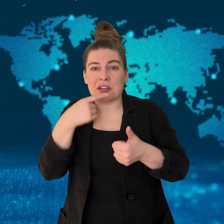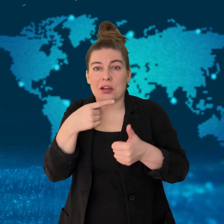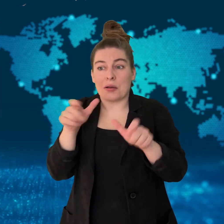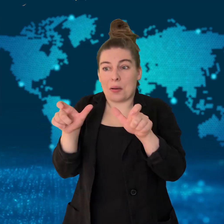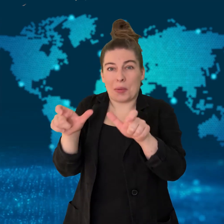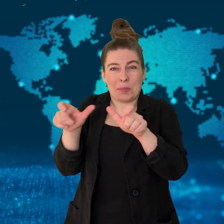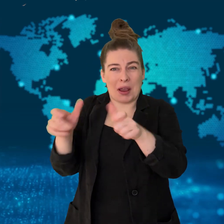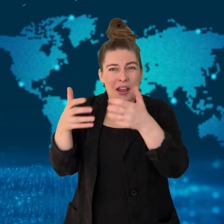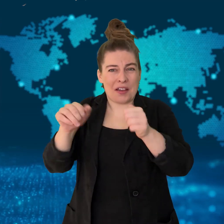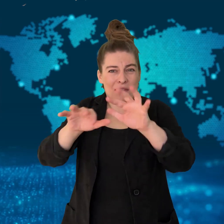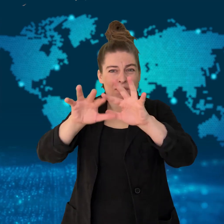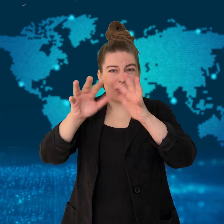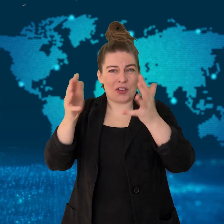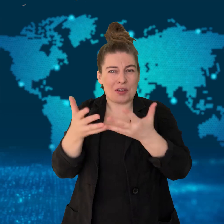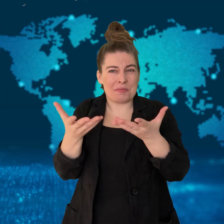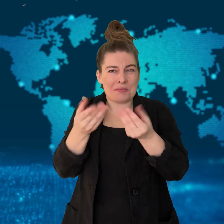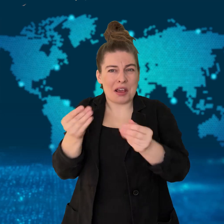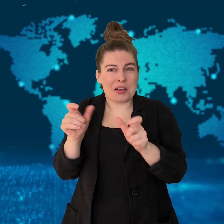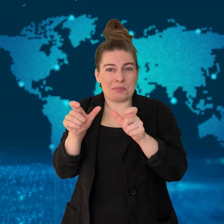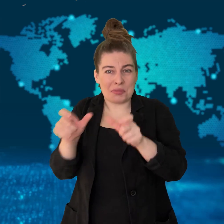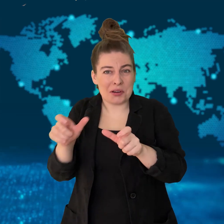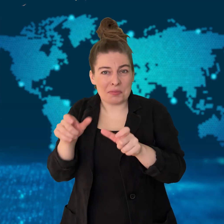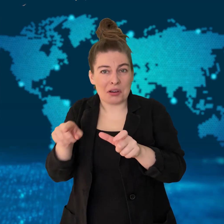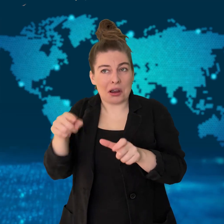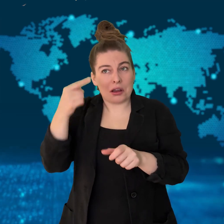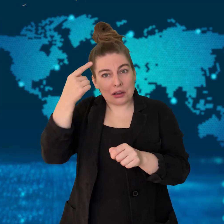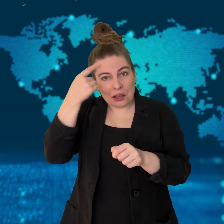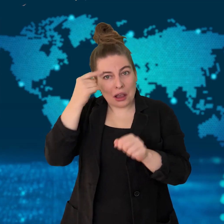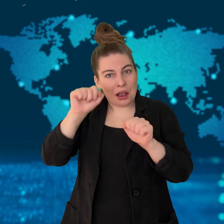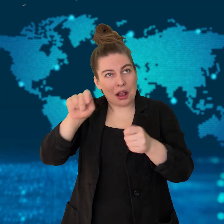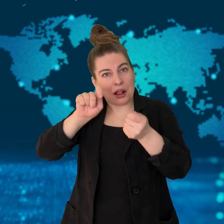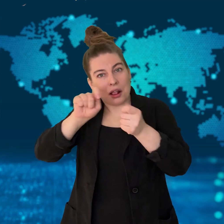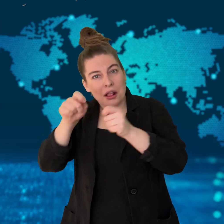Western countries on its oil exports